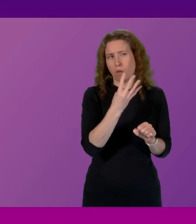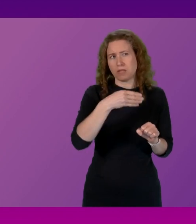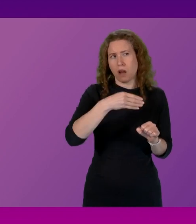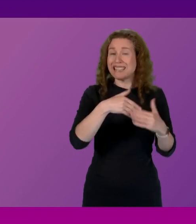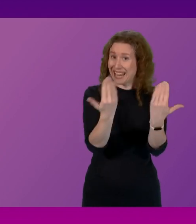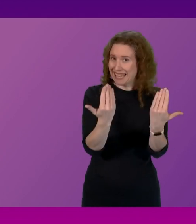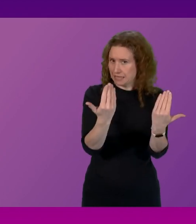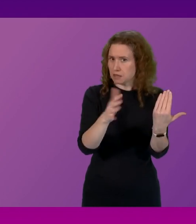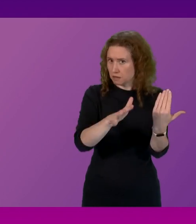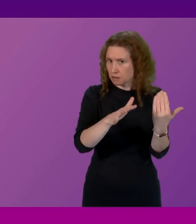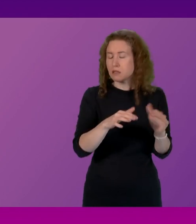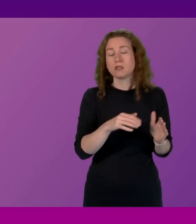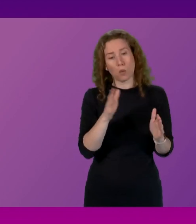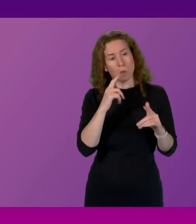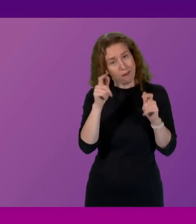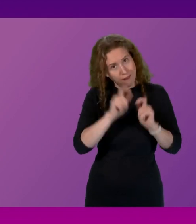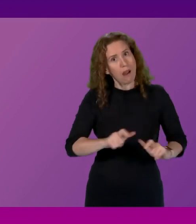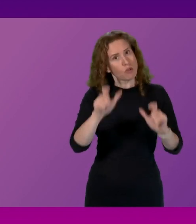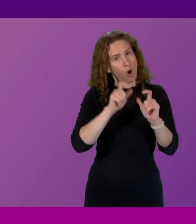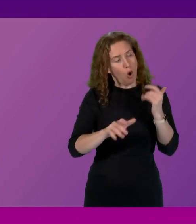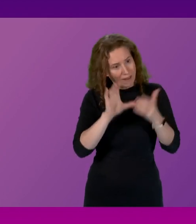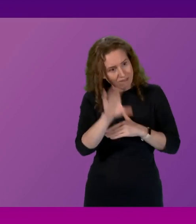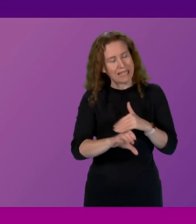We will continue on the journey of recovery, we will continue to invest in our health service